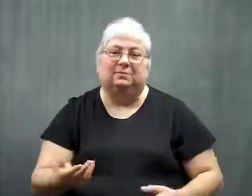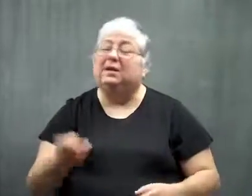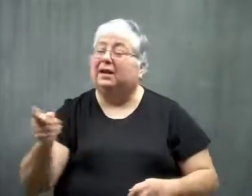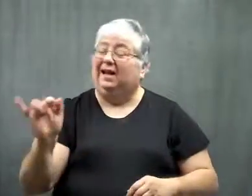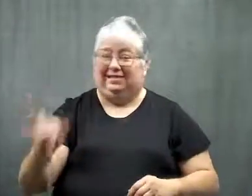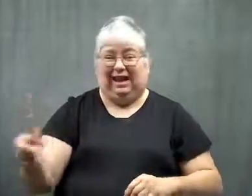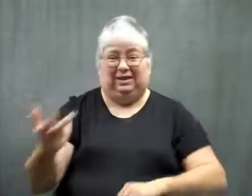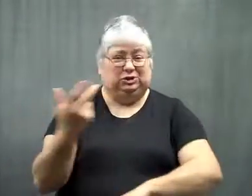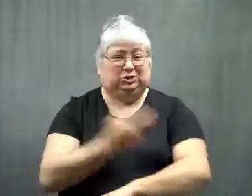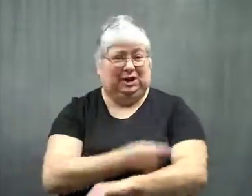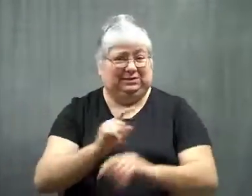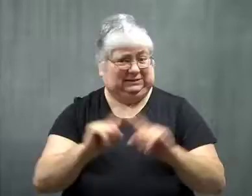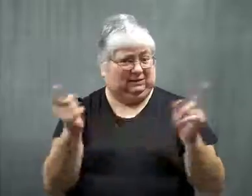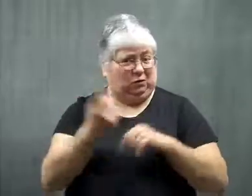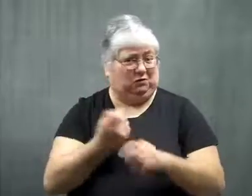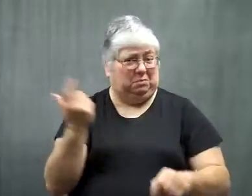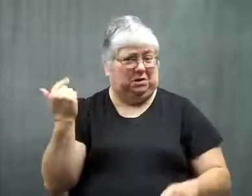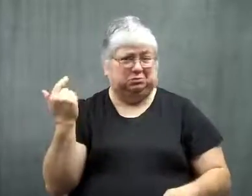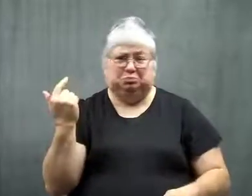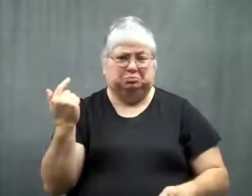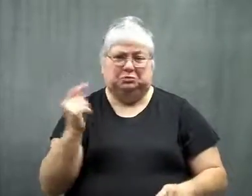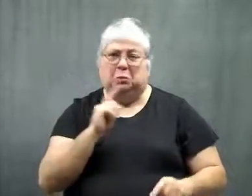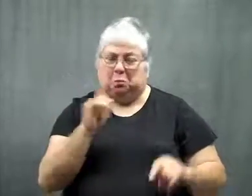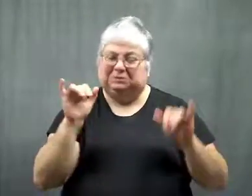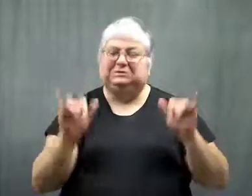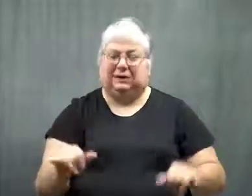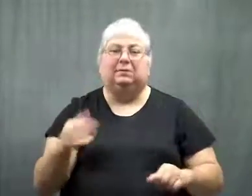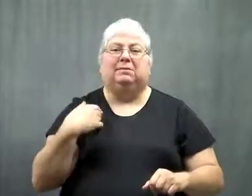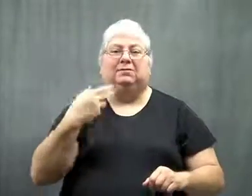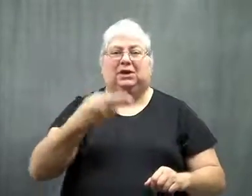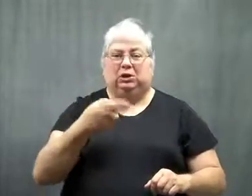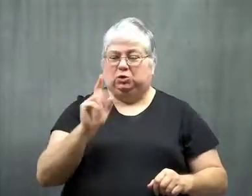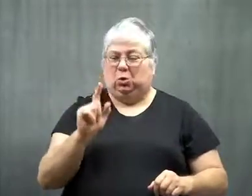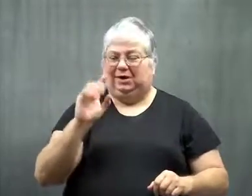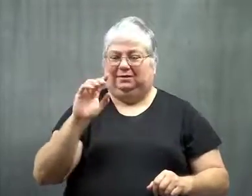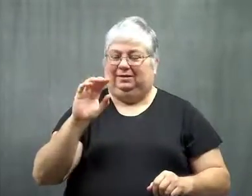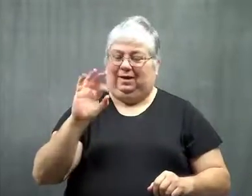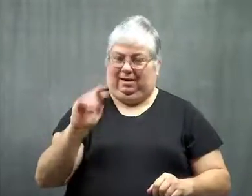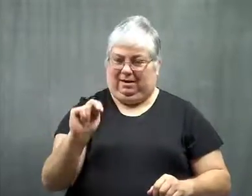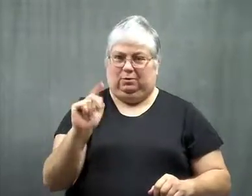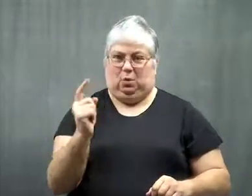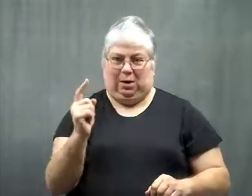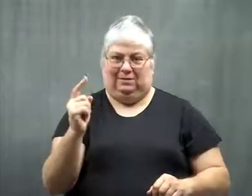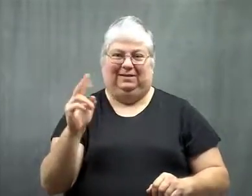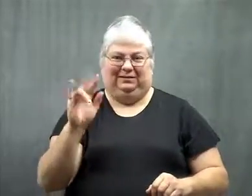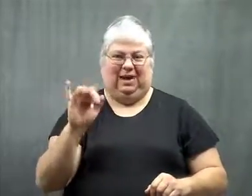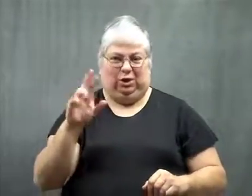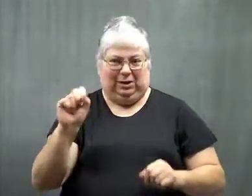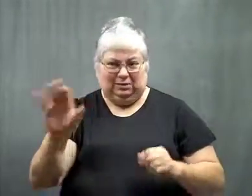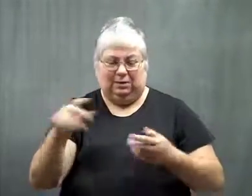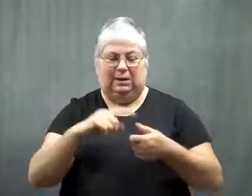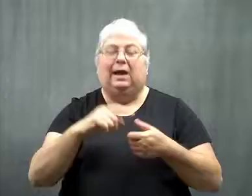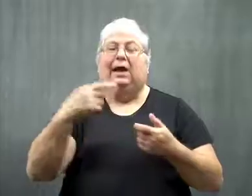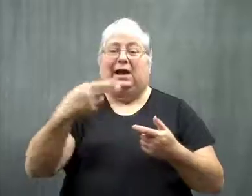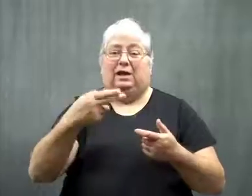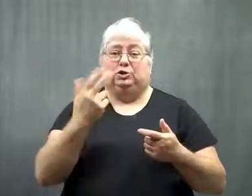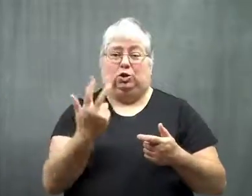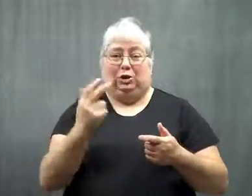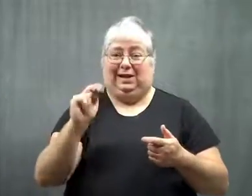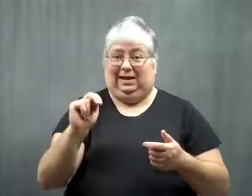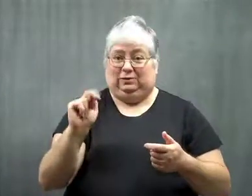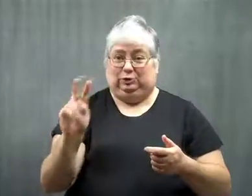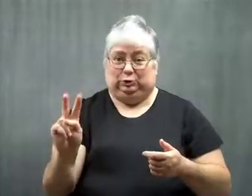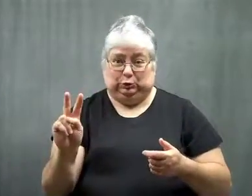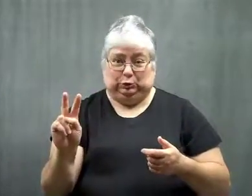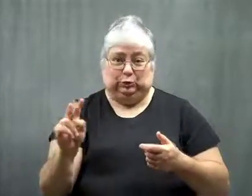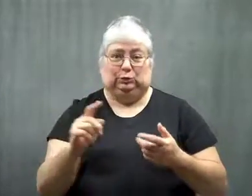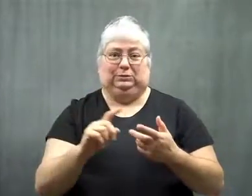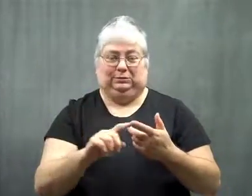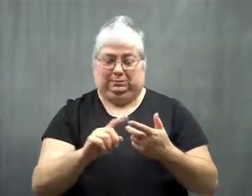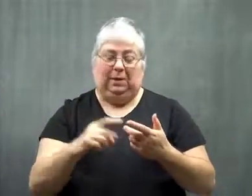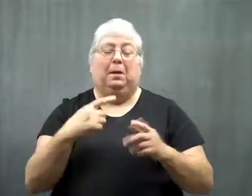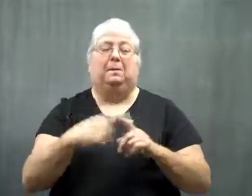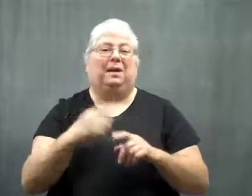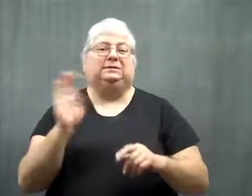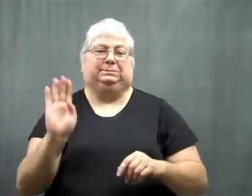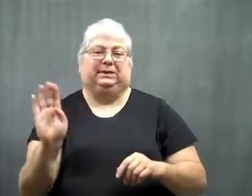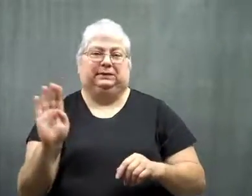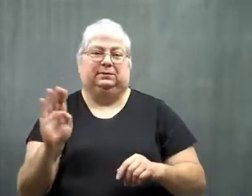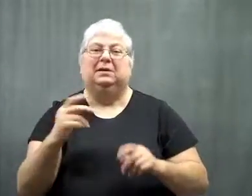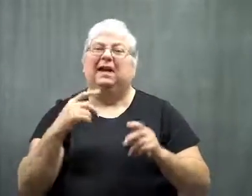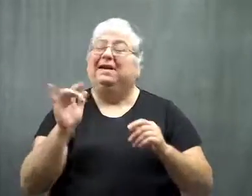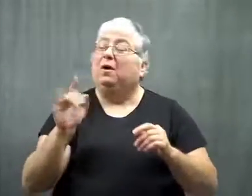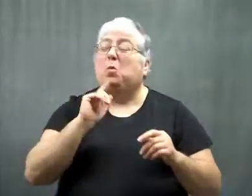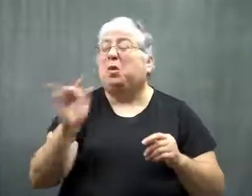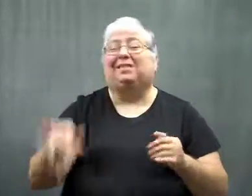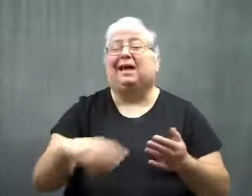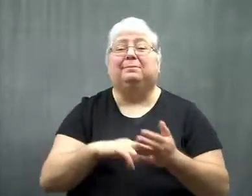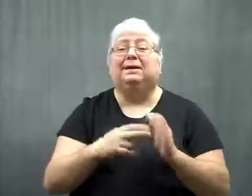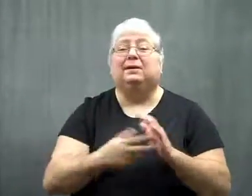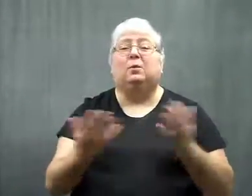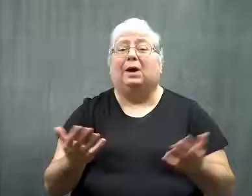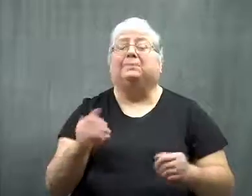The shot is the same as last year, for the H1N1 virus, H3N2, and type B.